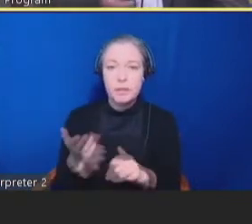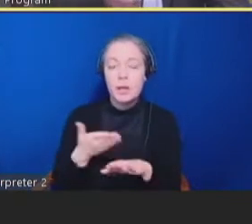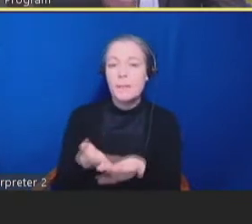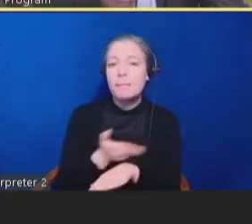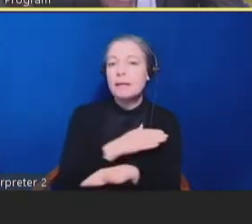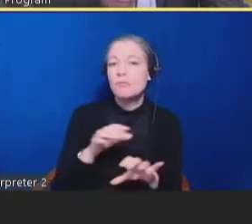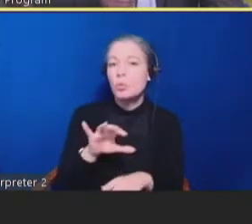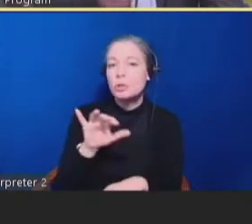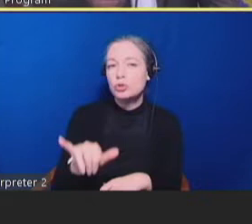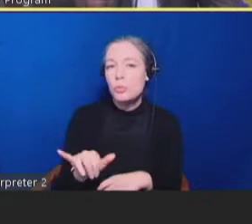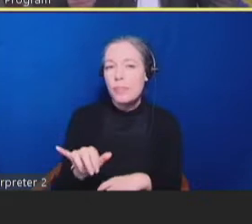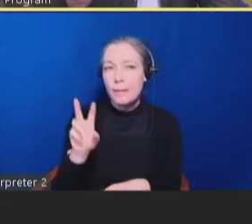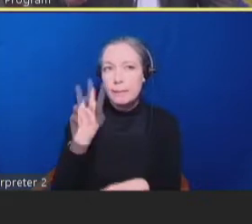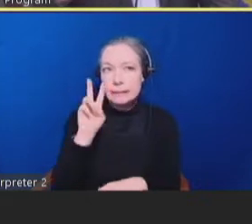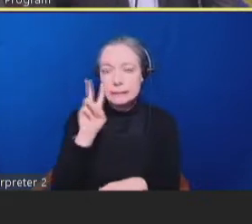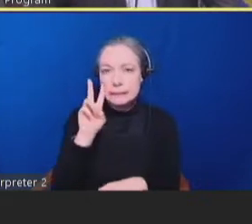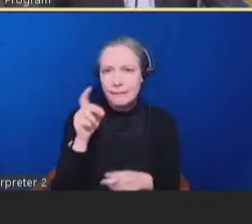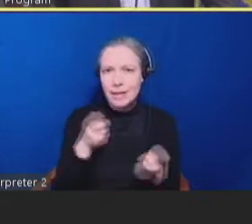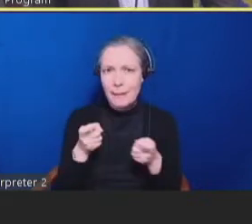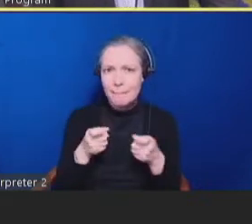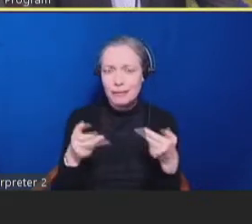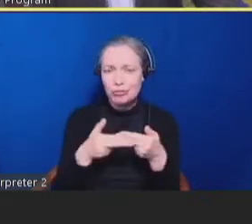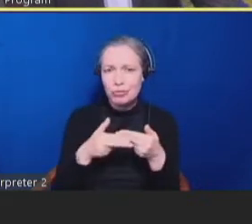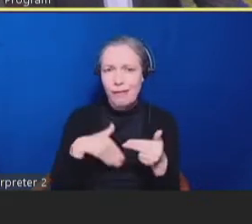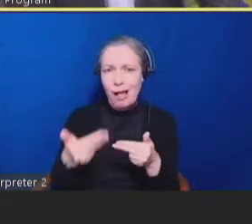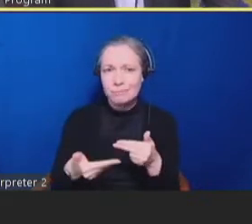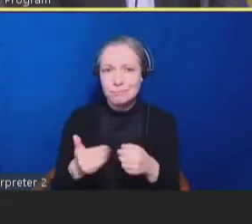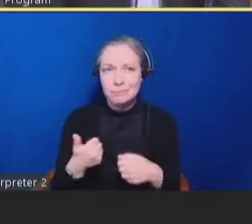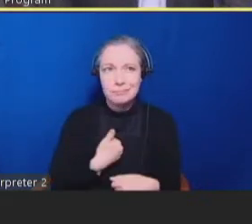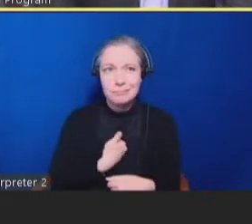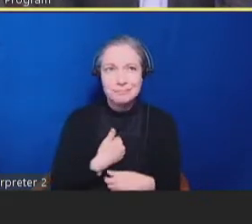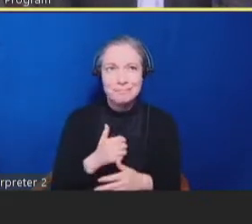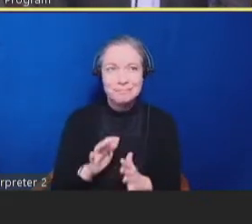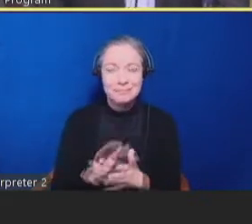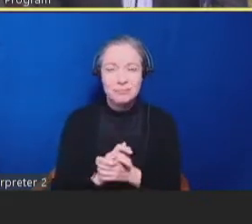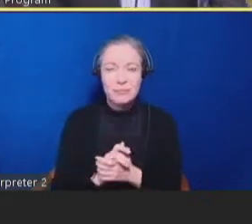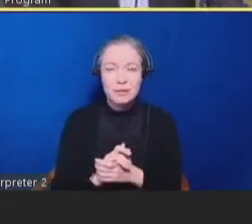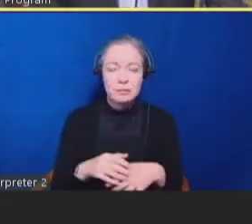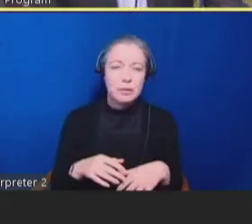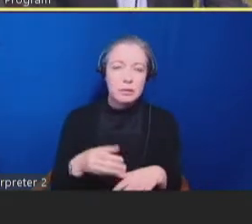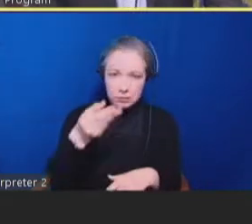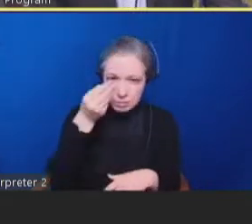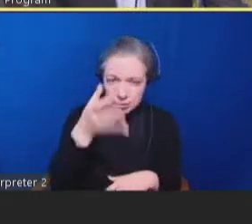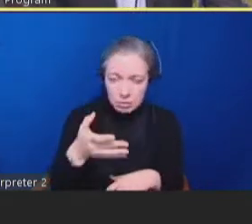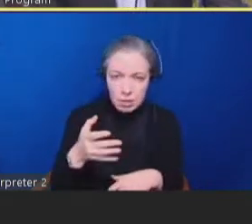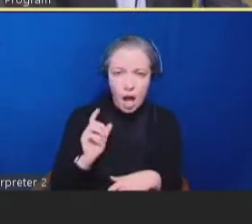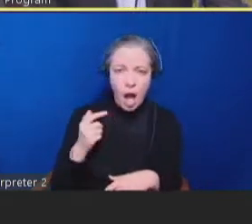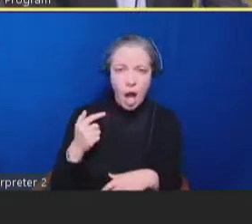see if I can manage the slides here. Just a brief word on us in the ecosystem work that we've done,